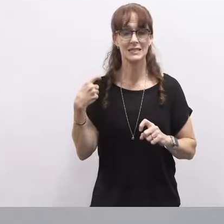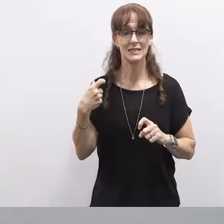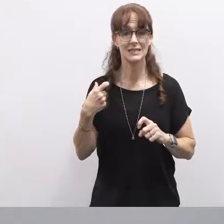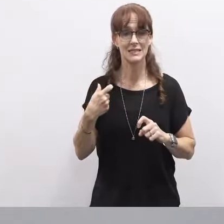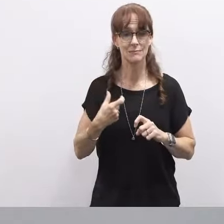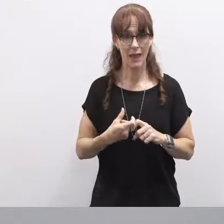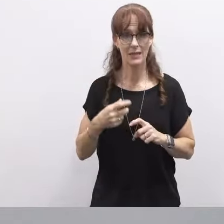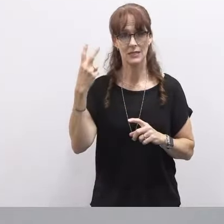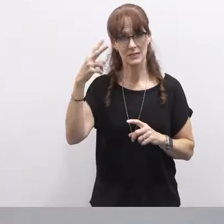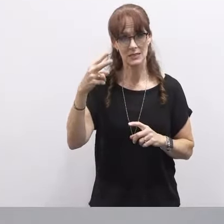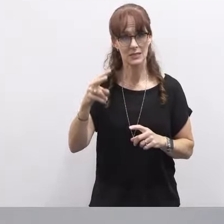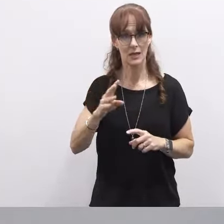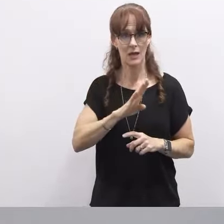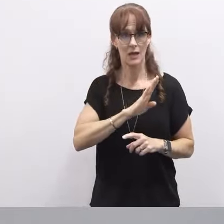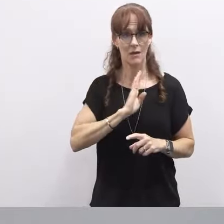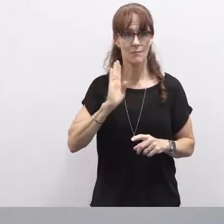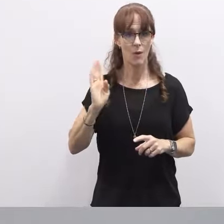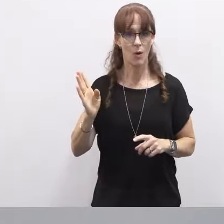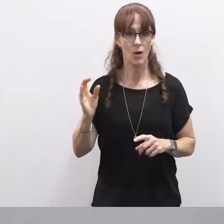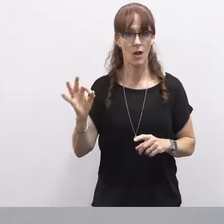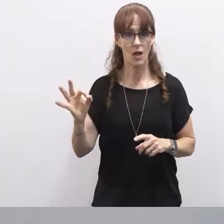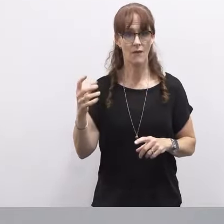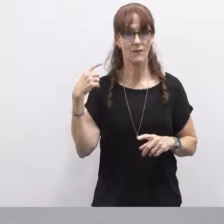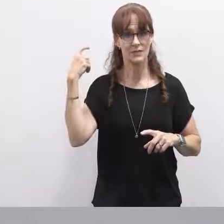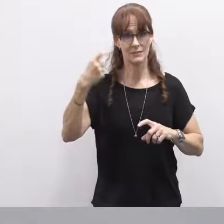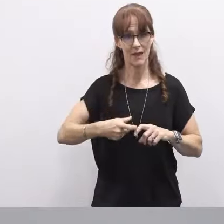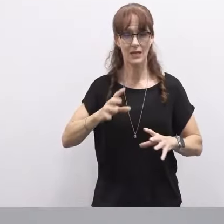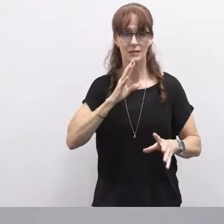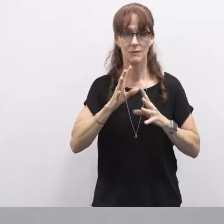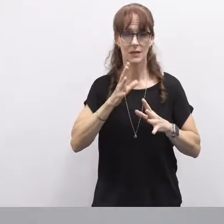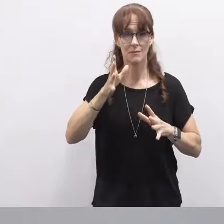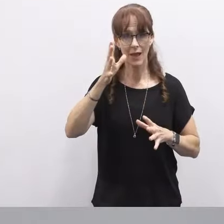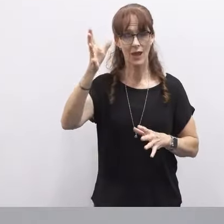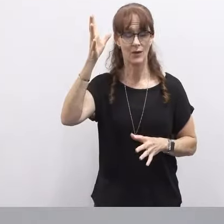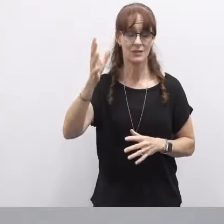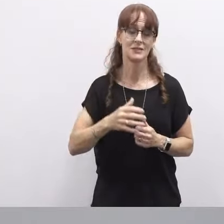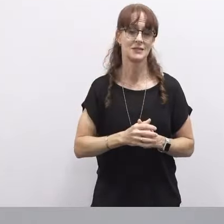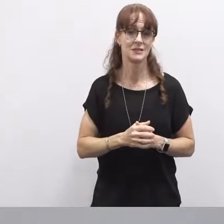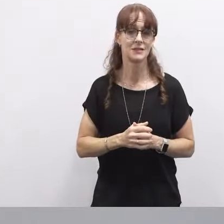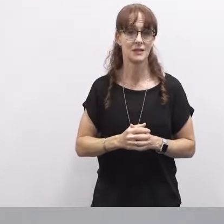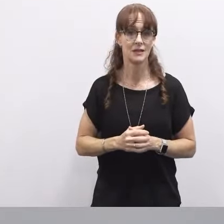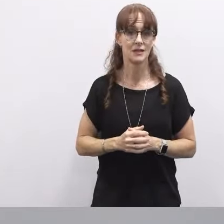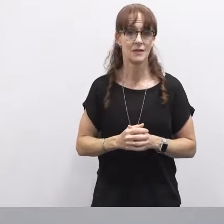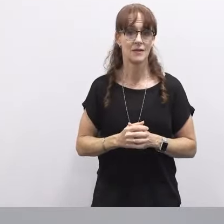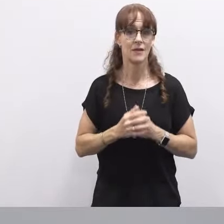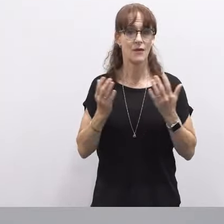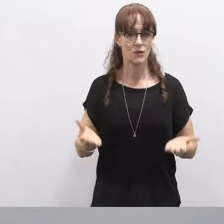By a board of Spanish speaking parents that have risen to the occasion